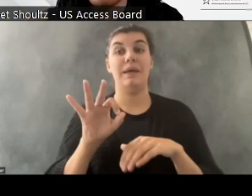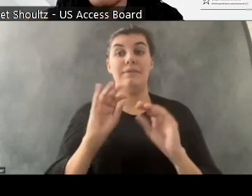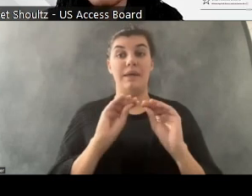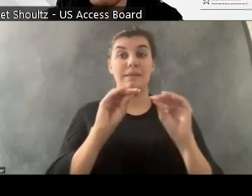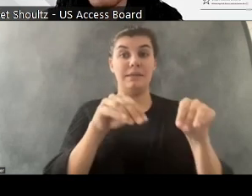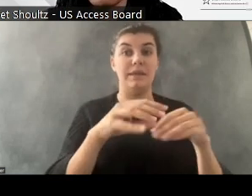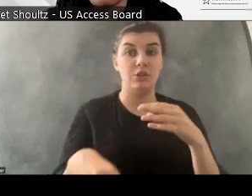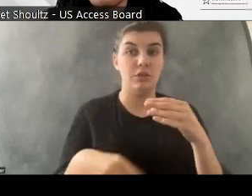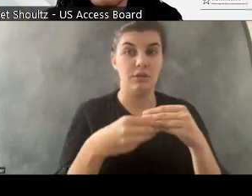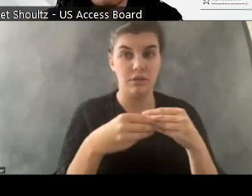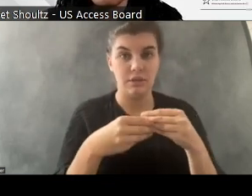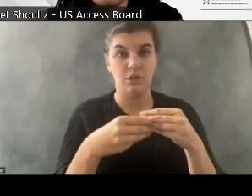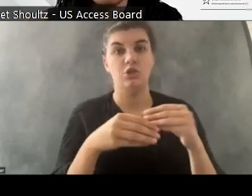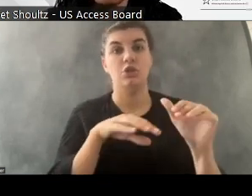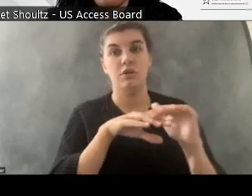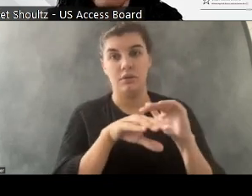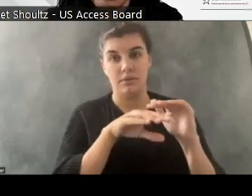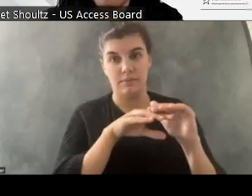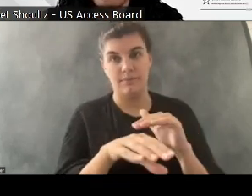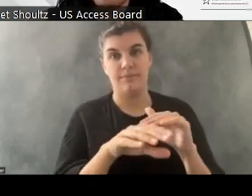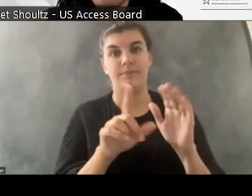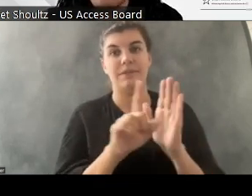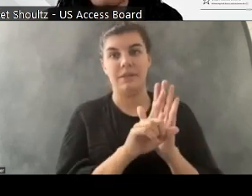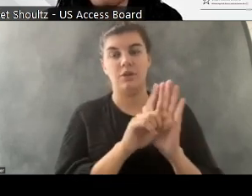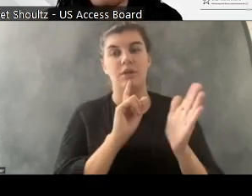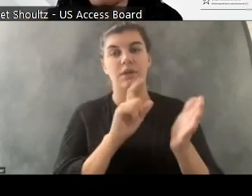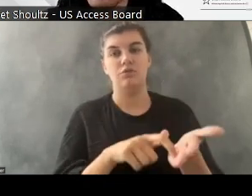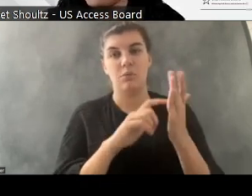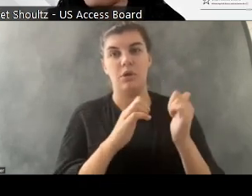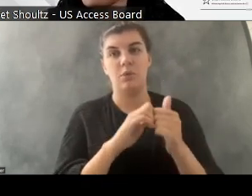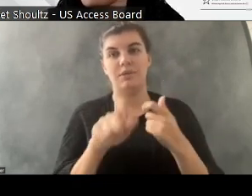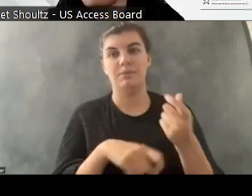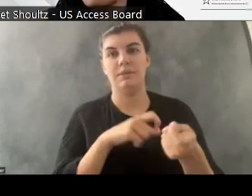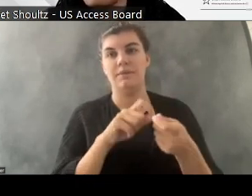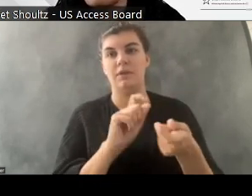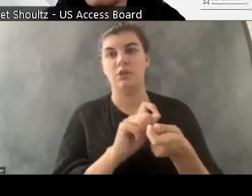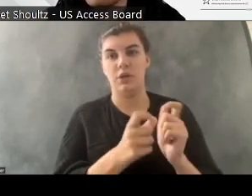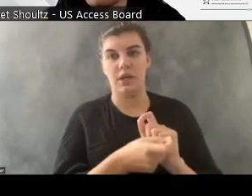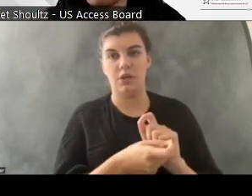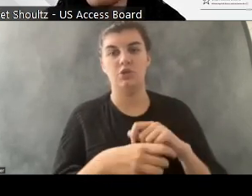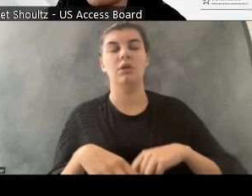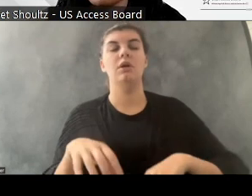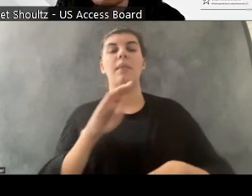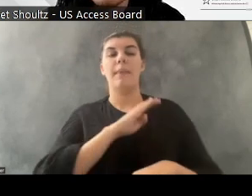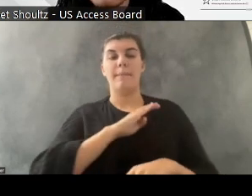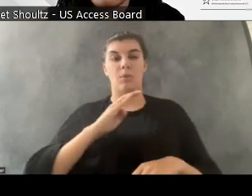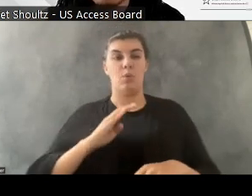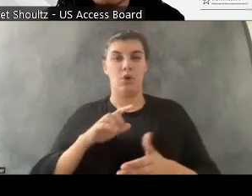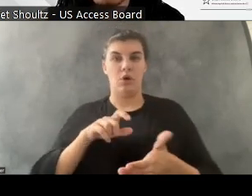of an accessible pedestrian signal is required with specific alterations. The Board notes that